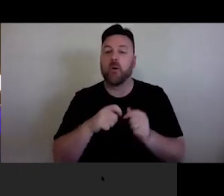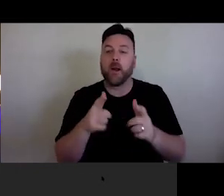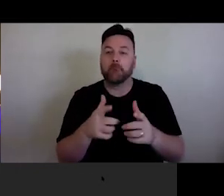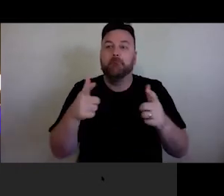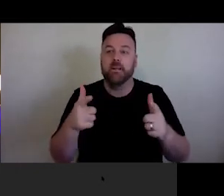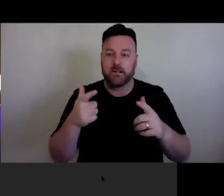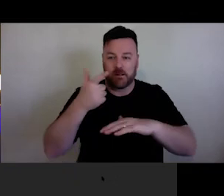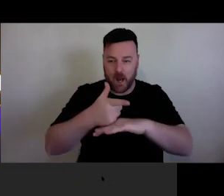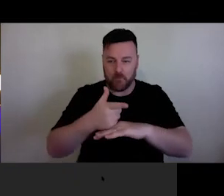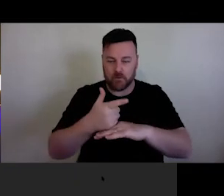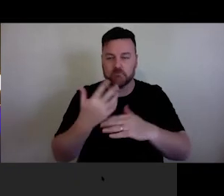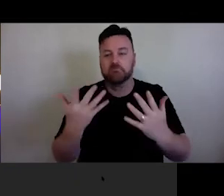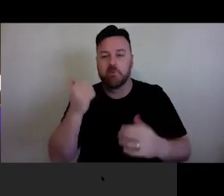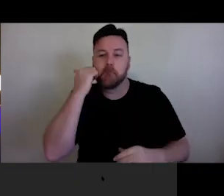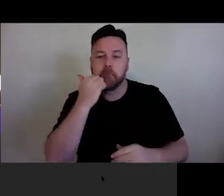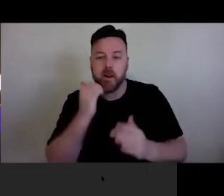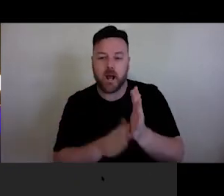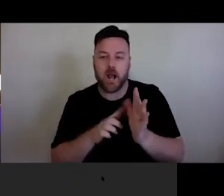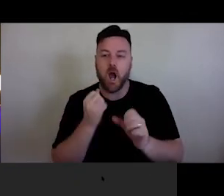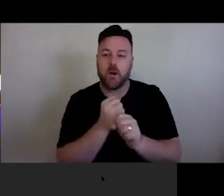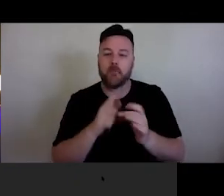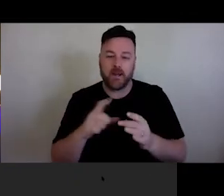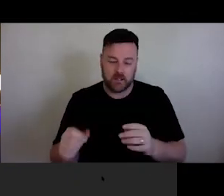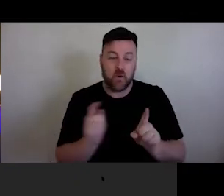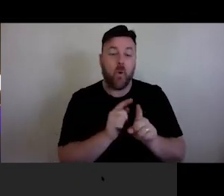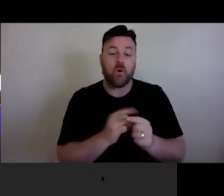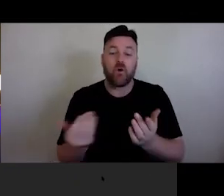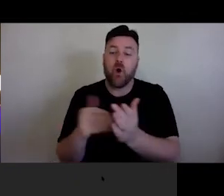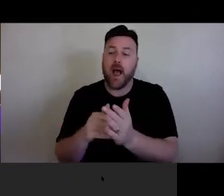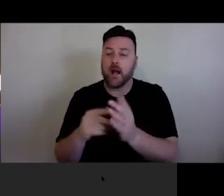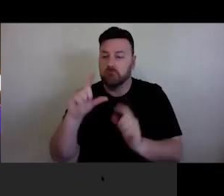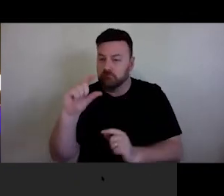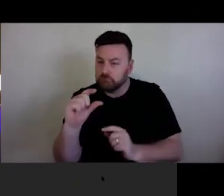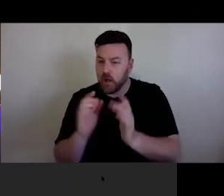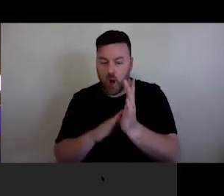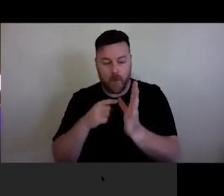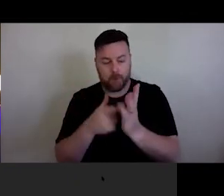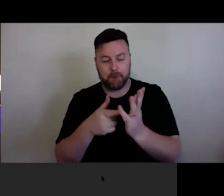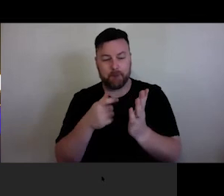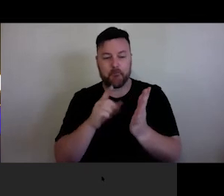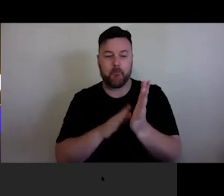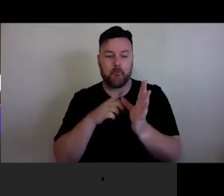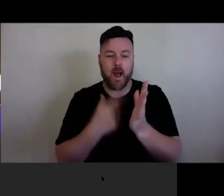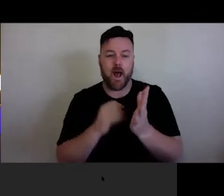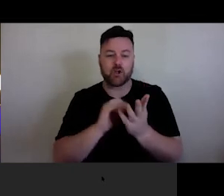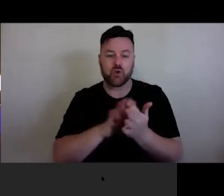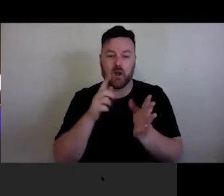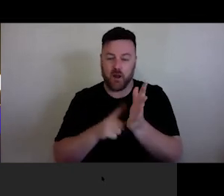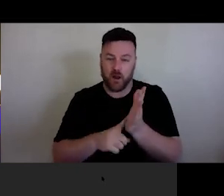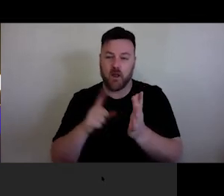well and also Marshall cameras or anything in that range is going to work really, really well for this piece of hardware and Pro-Presenter